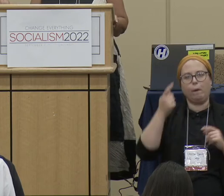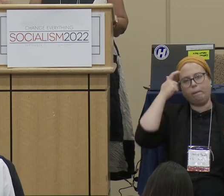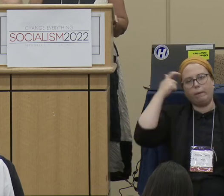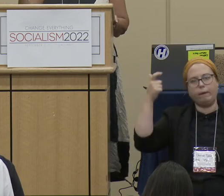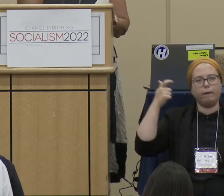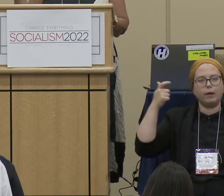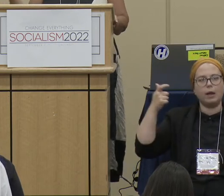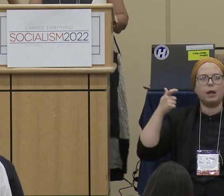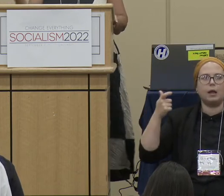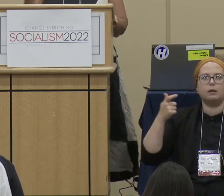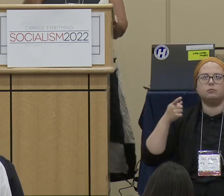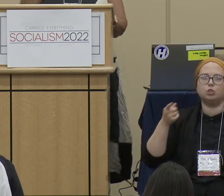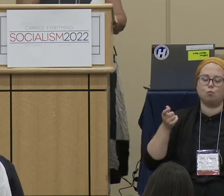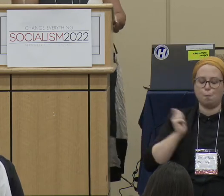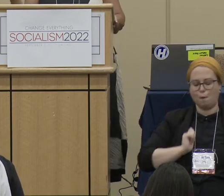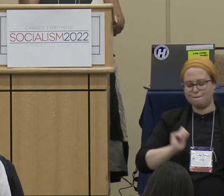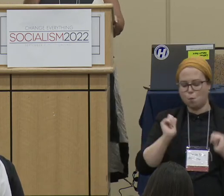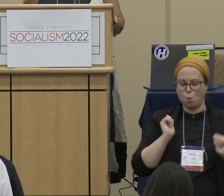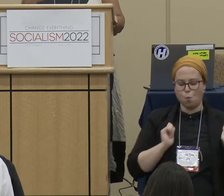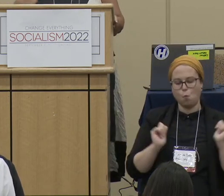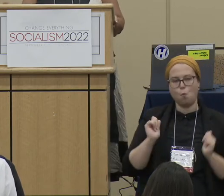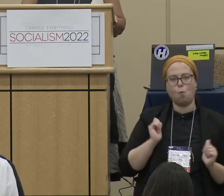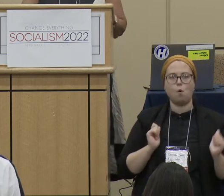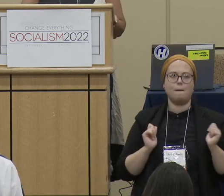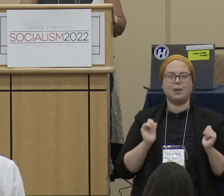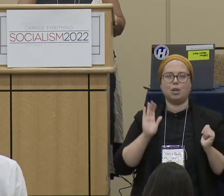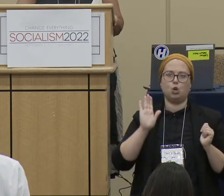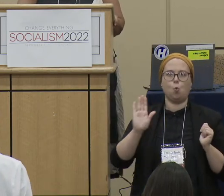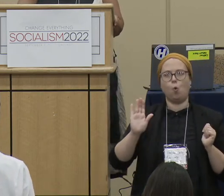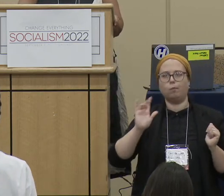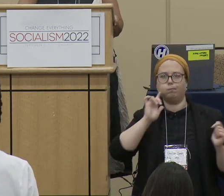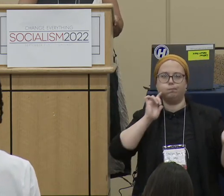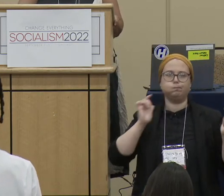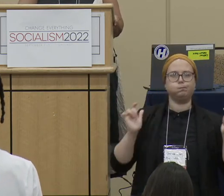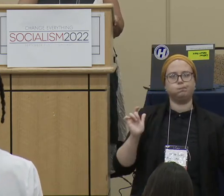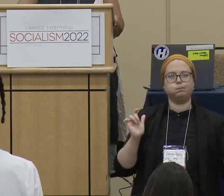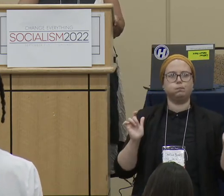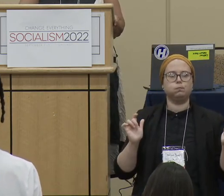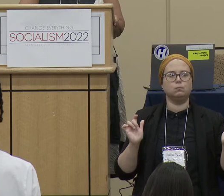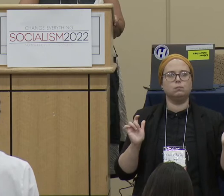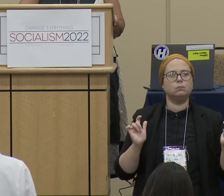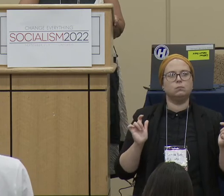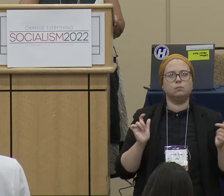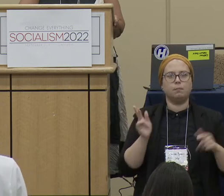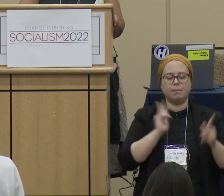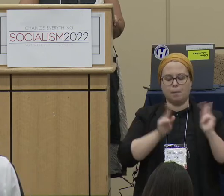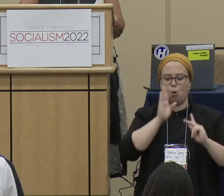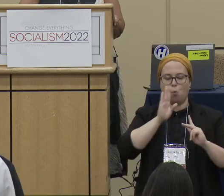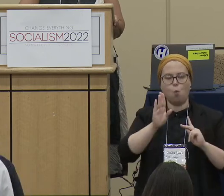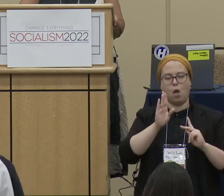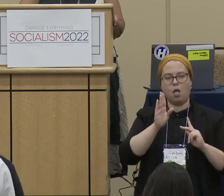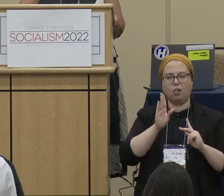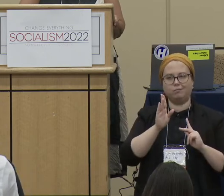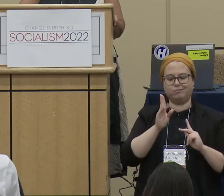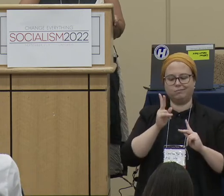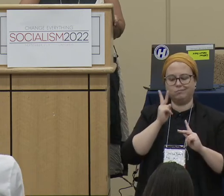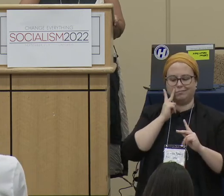conclusion that people aren't -- people, if you're arrogant, and, you know, performing your verbosity, you know, people are